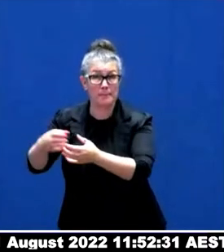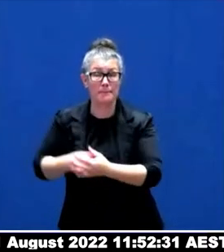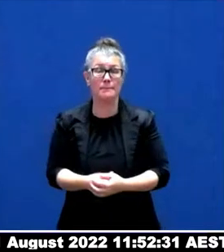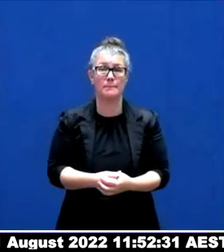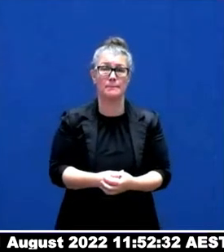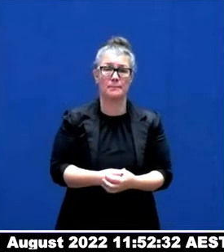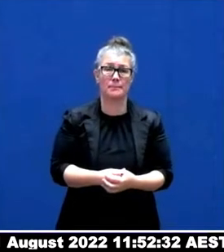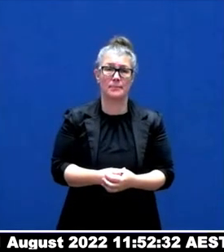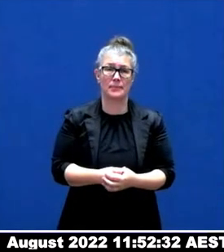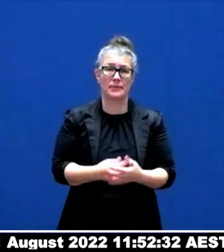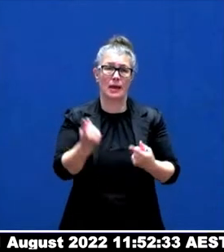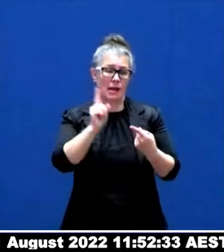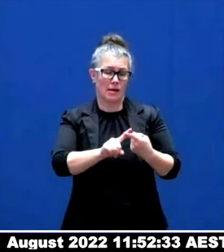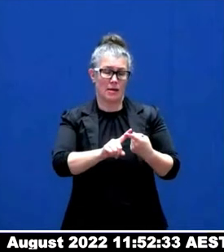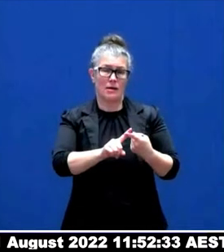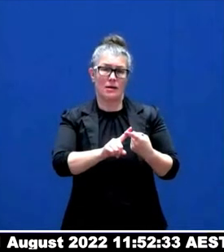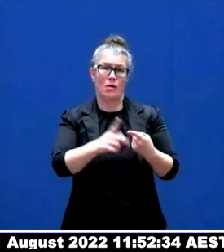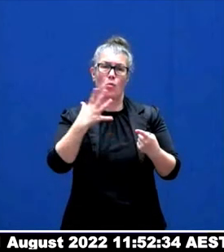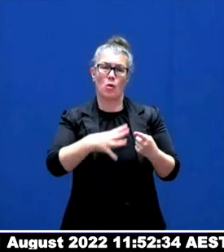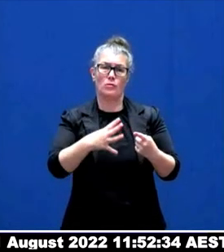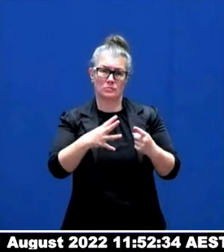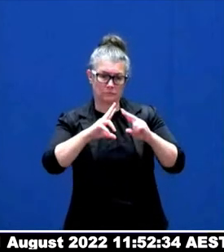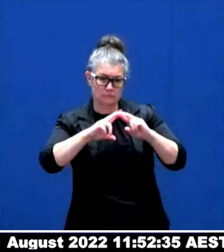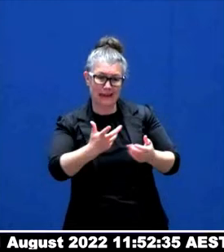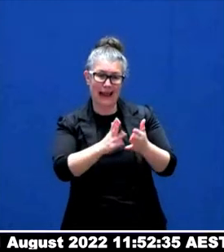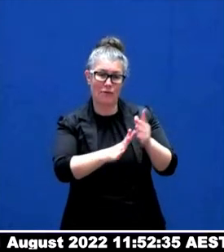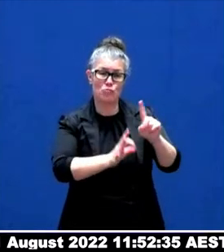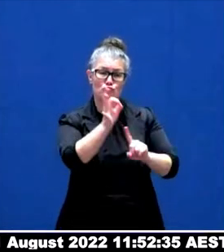So, you're looking at improving outcomes for vulnerable children and young people, but